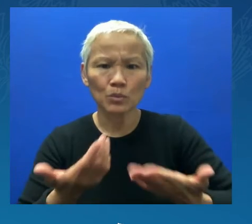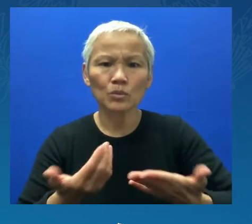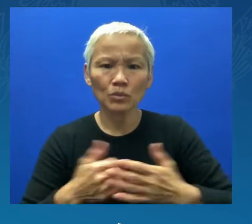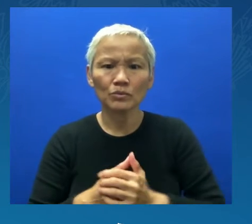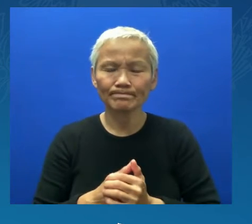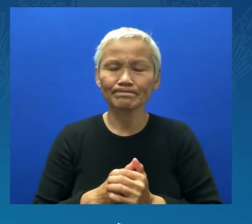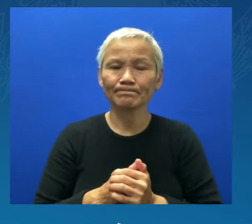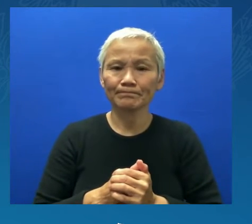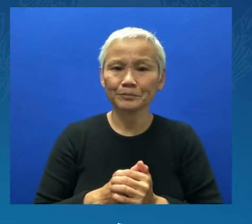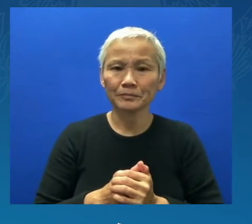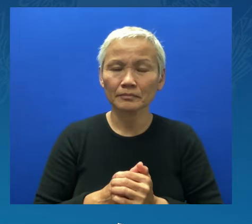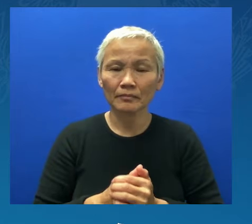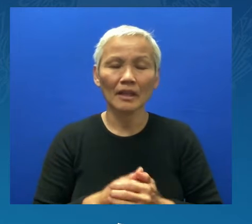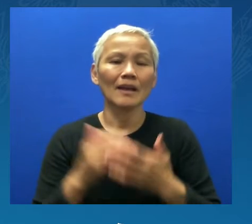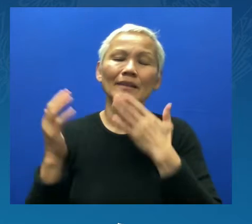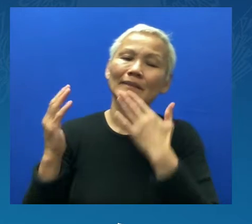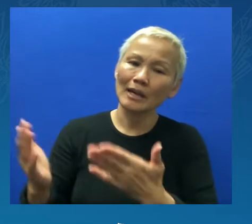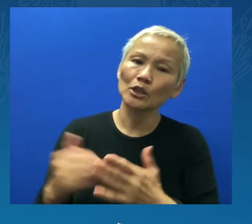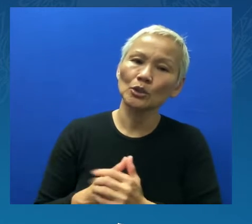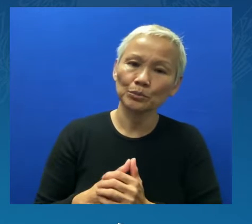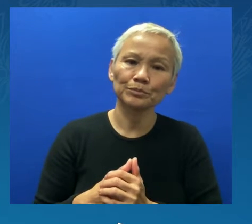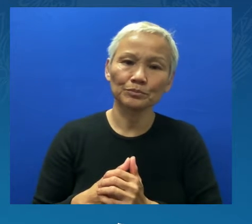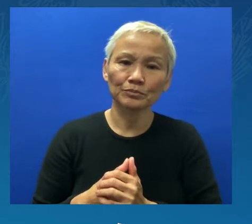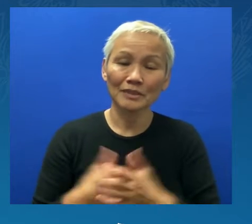as a general matter and what you all have been through